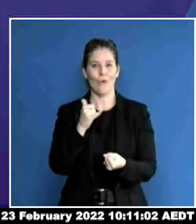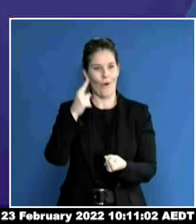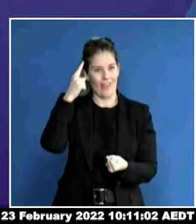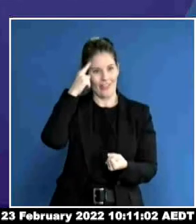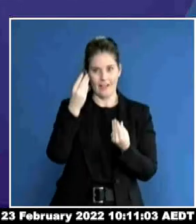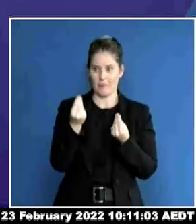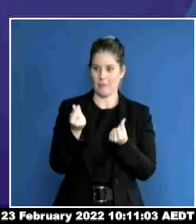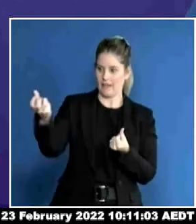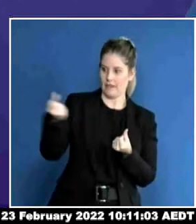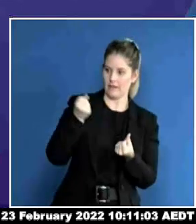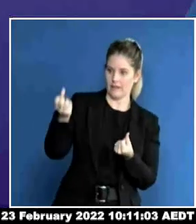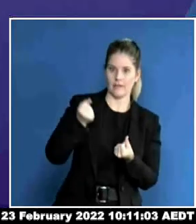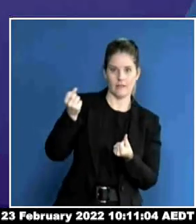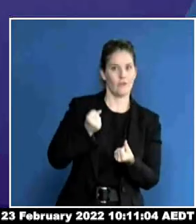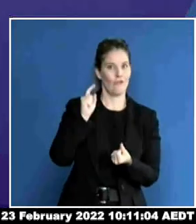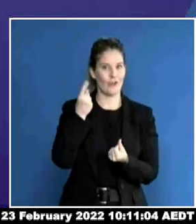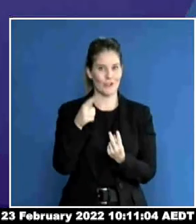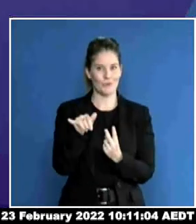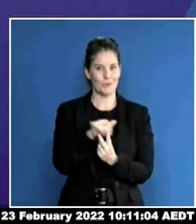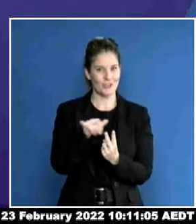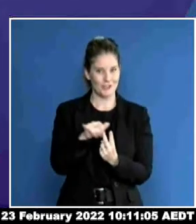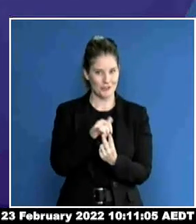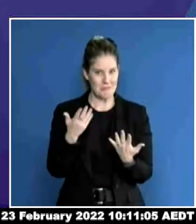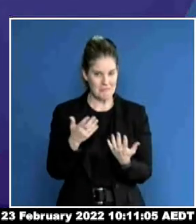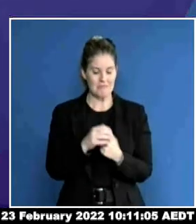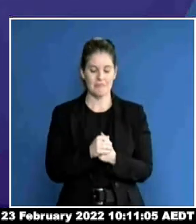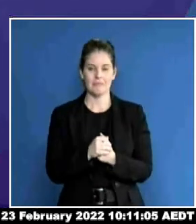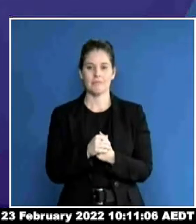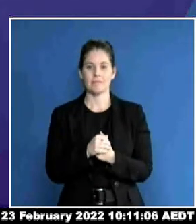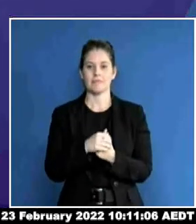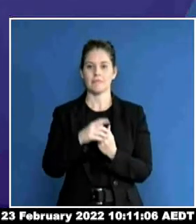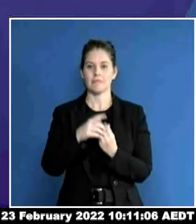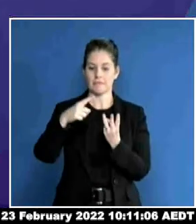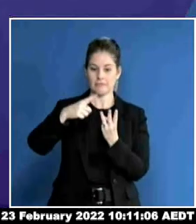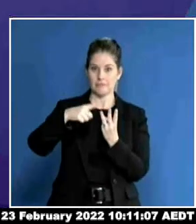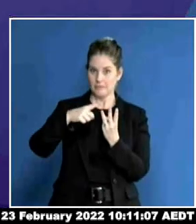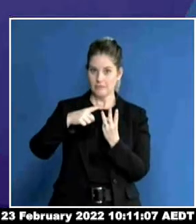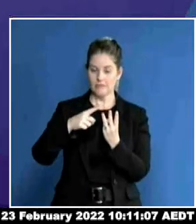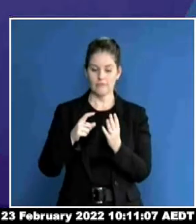Thirdly, whether DES providers offer a person-centred approach to each DES